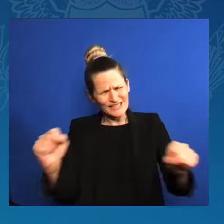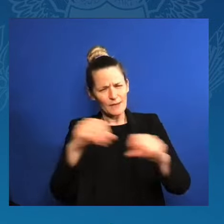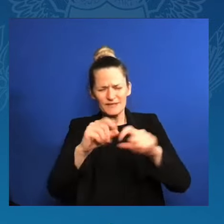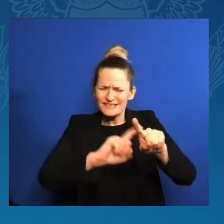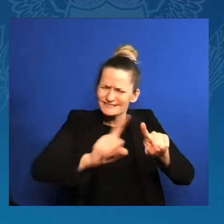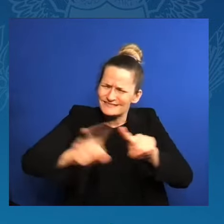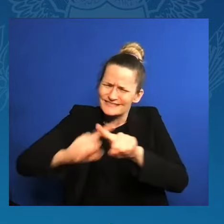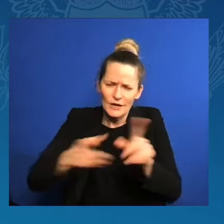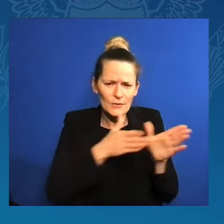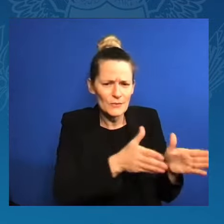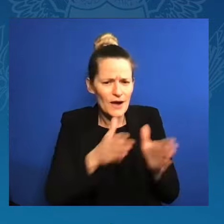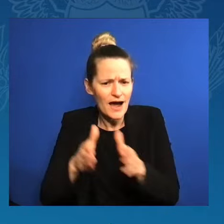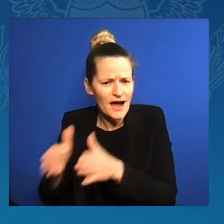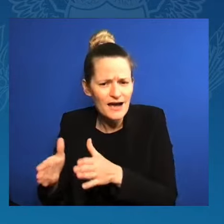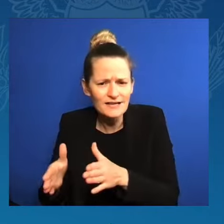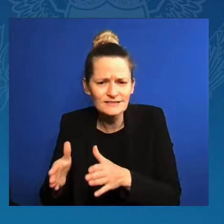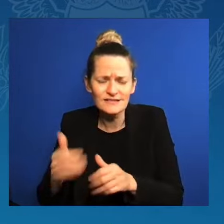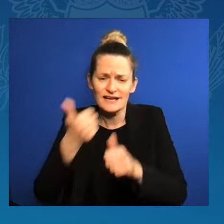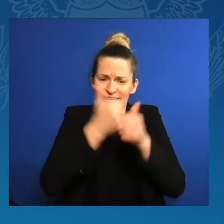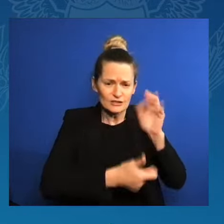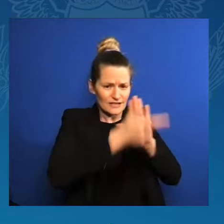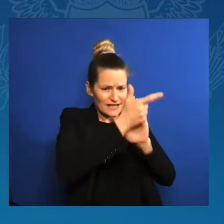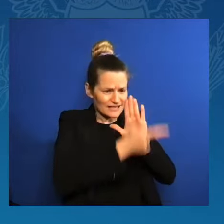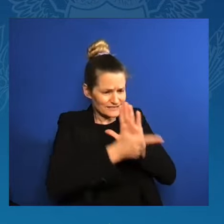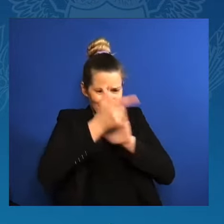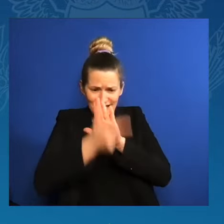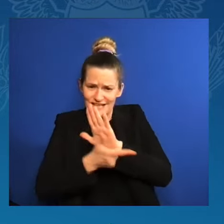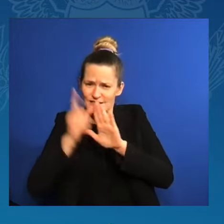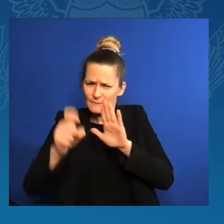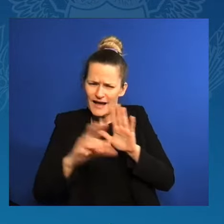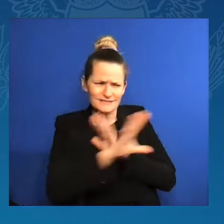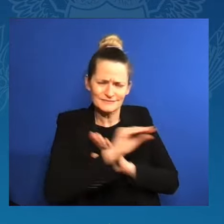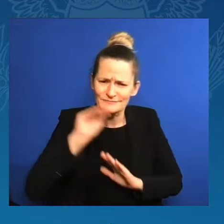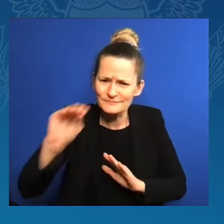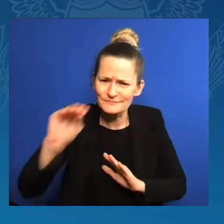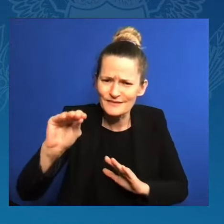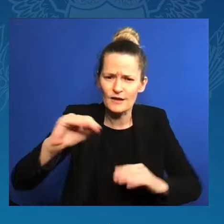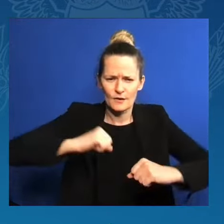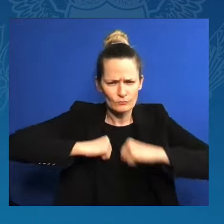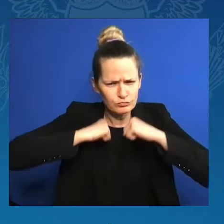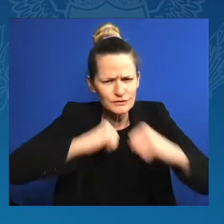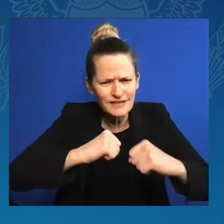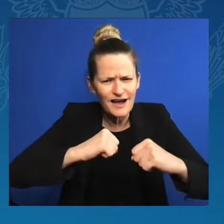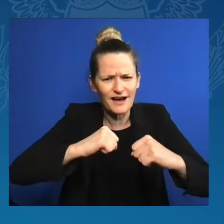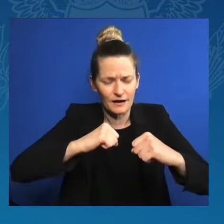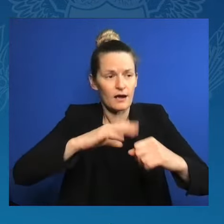to restore the protections of Roe v. Wade.